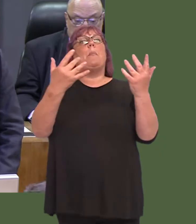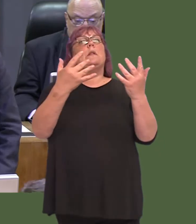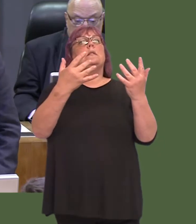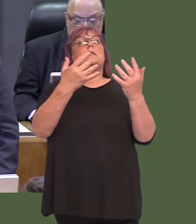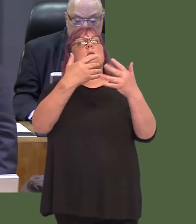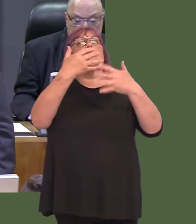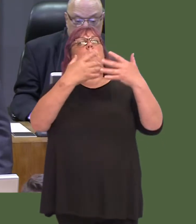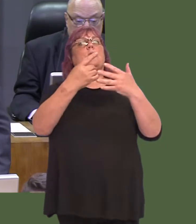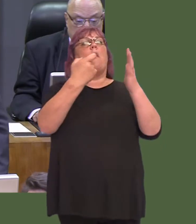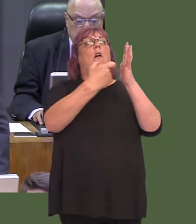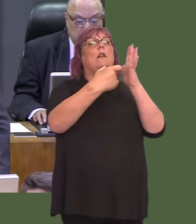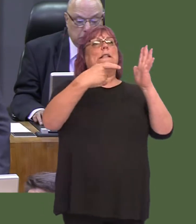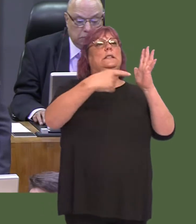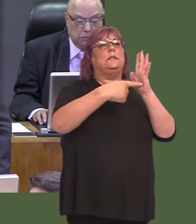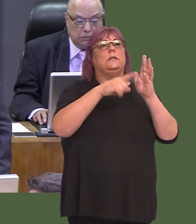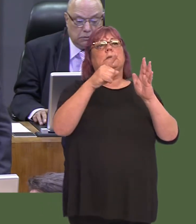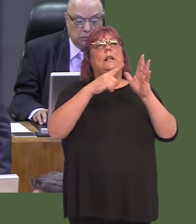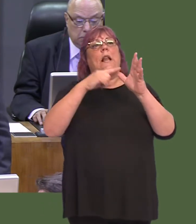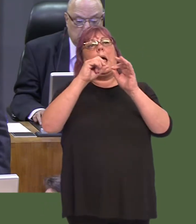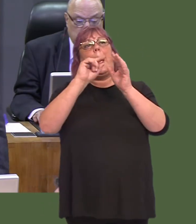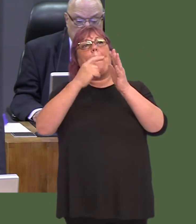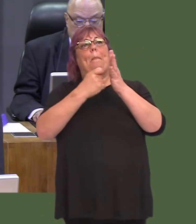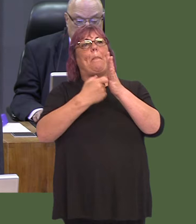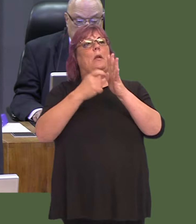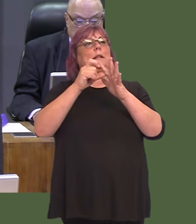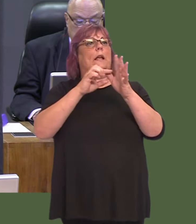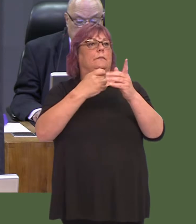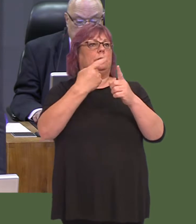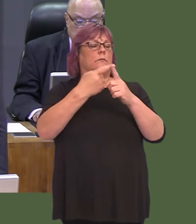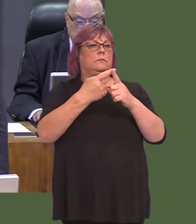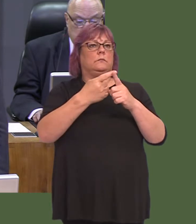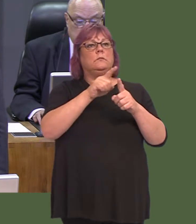Rhondda Cynon Taf and Aberdare, being very important, that there's an increase in population